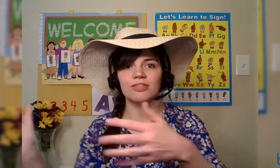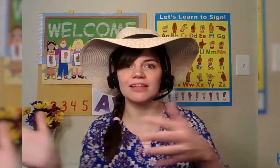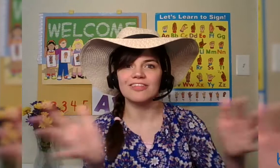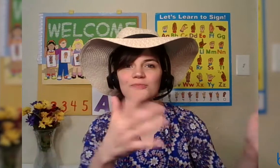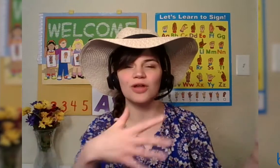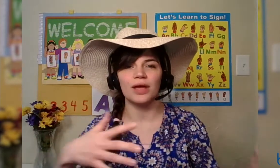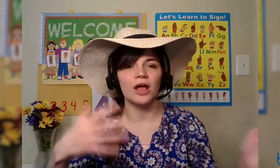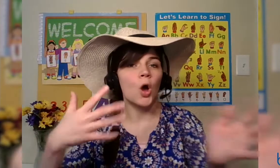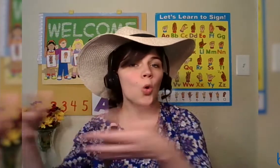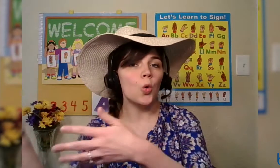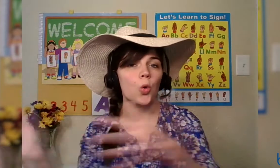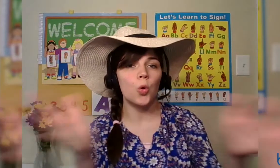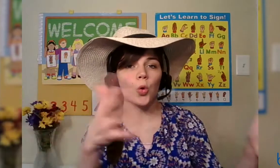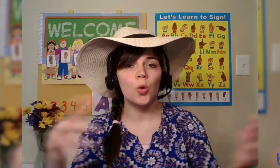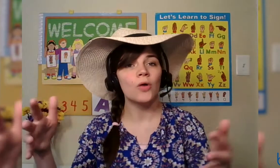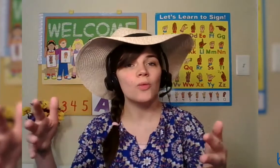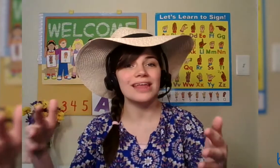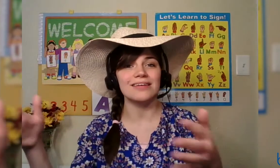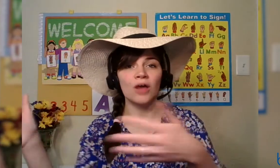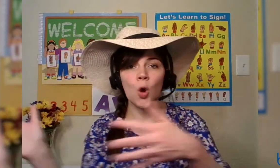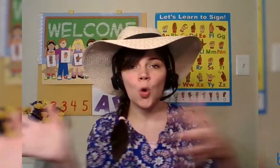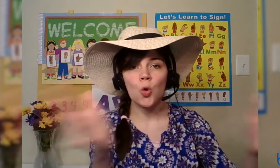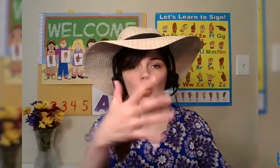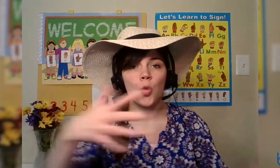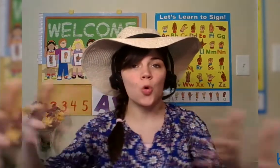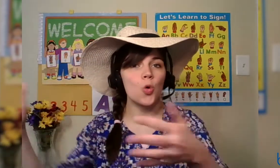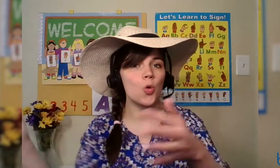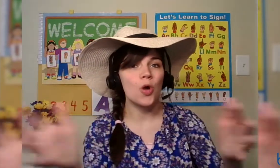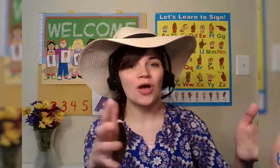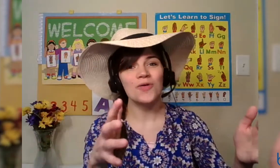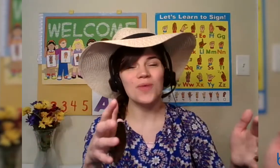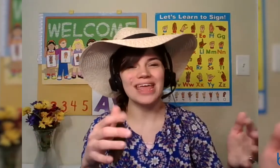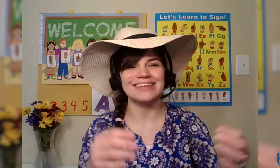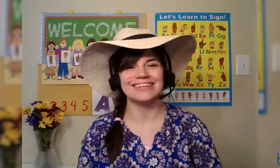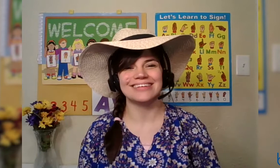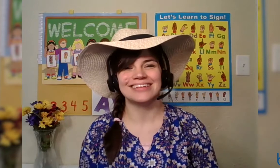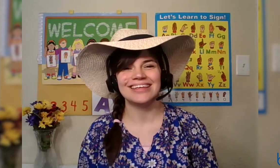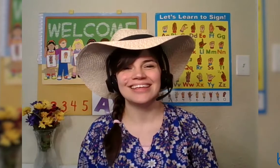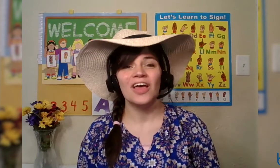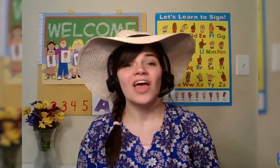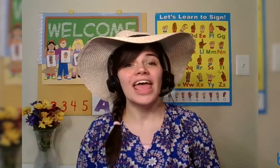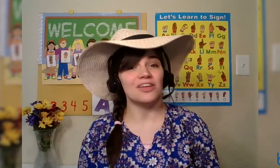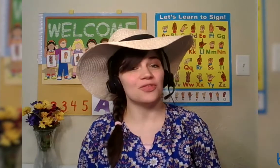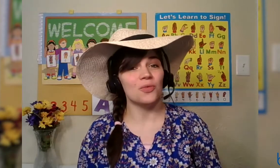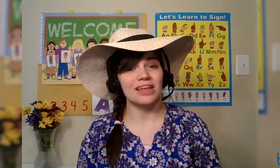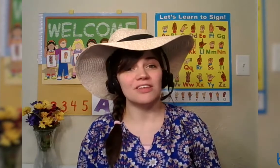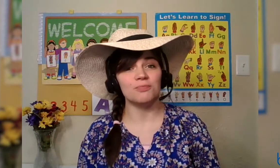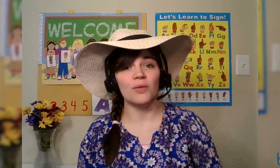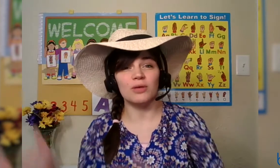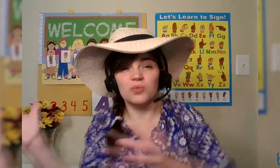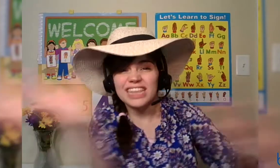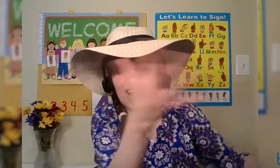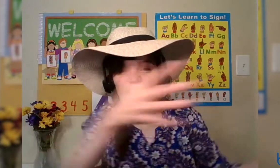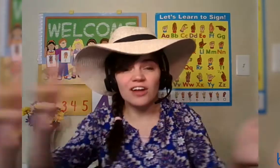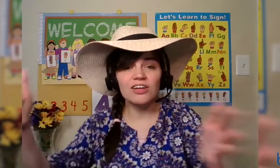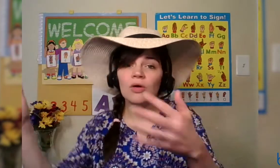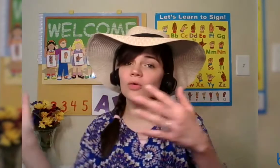like they're blowing: wind. Wind. And if the wind is blowing really hard or just